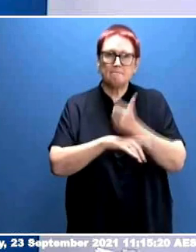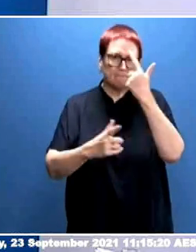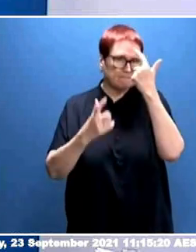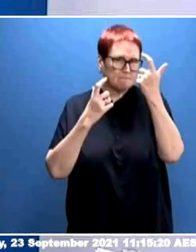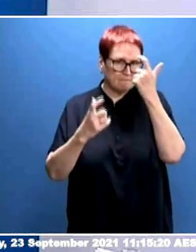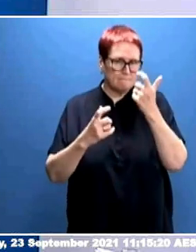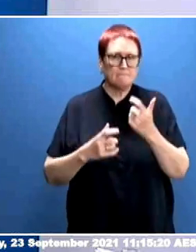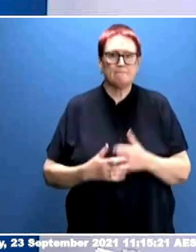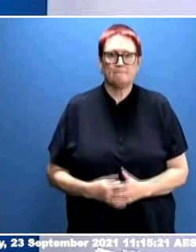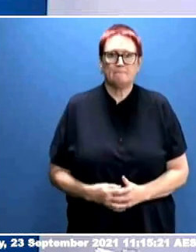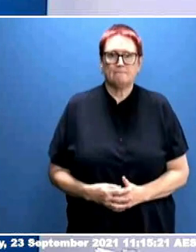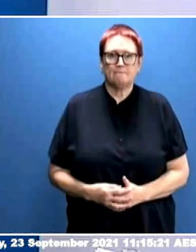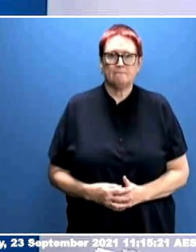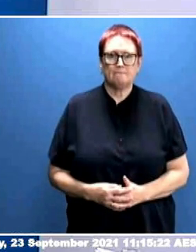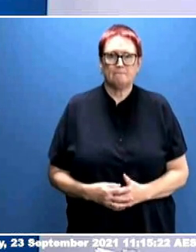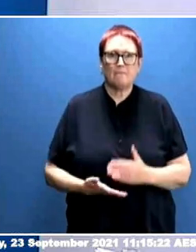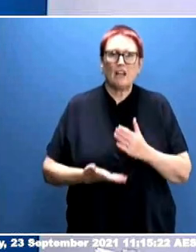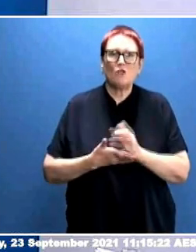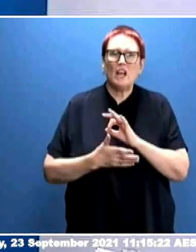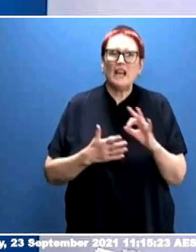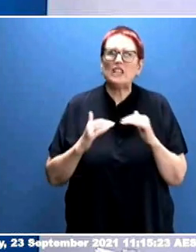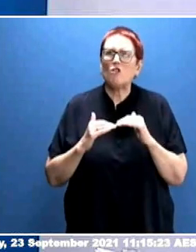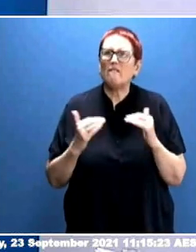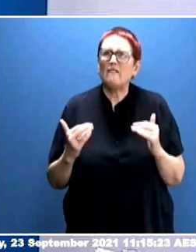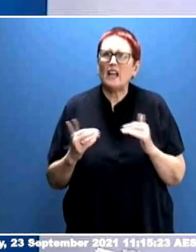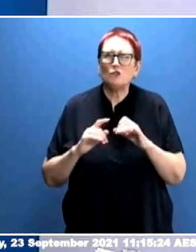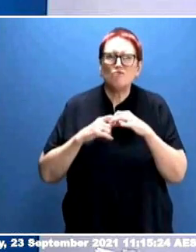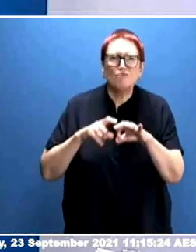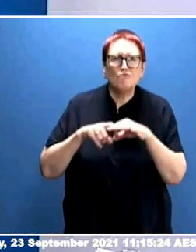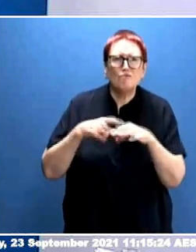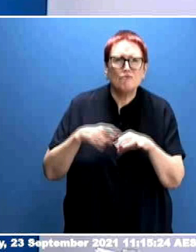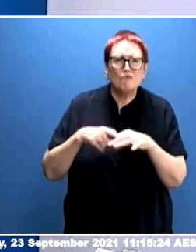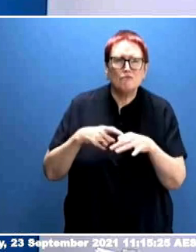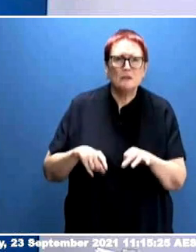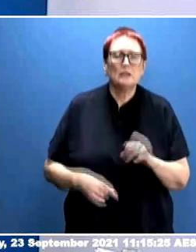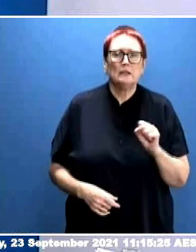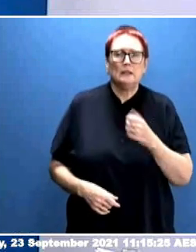and in a way it's not really fair to tax Dr Thompson with those questions. Yes, thank you Chair.